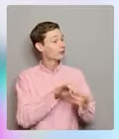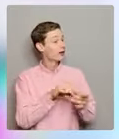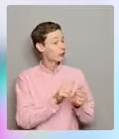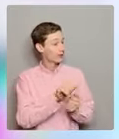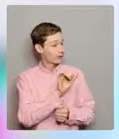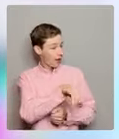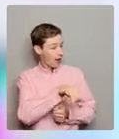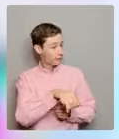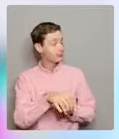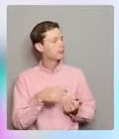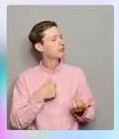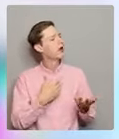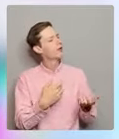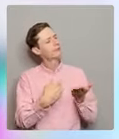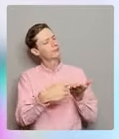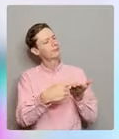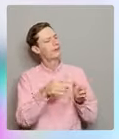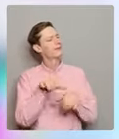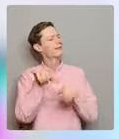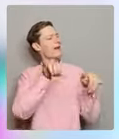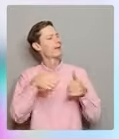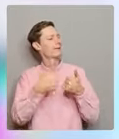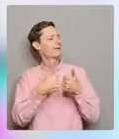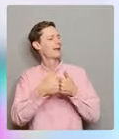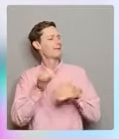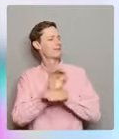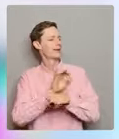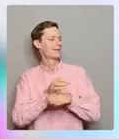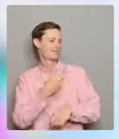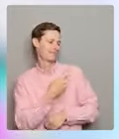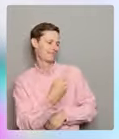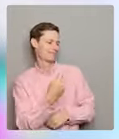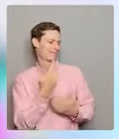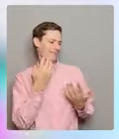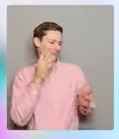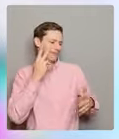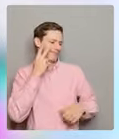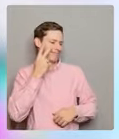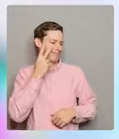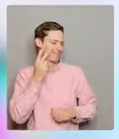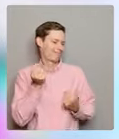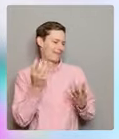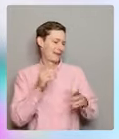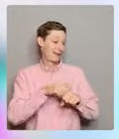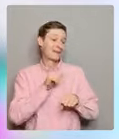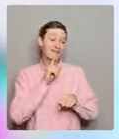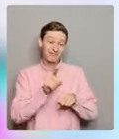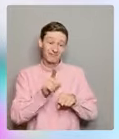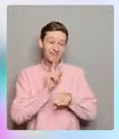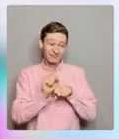And on that topic, I wanna talk a bit about some common game features that you and I see all the time that can actually exclude people